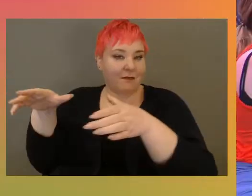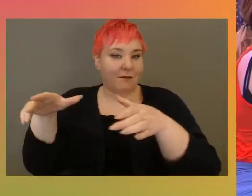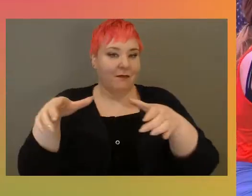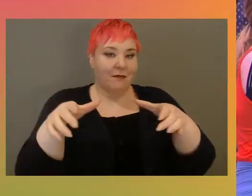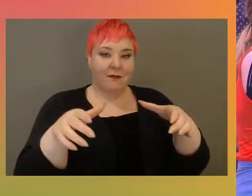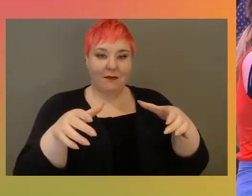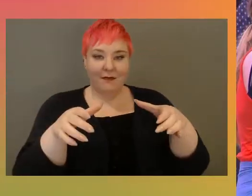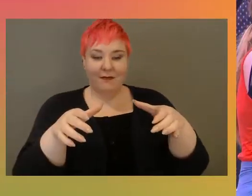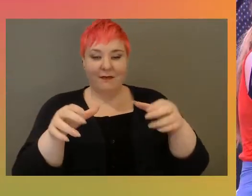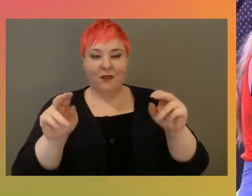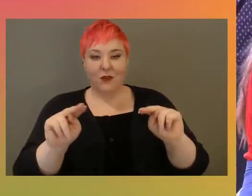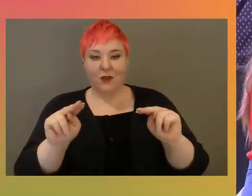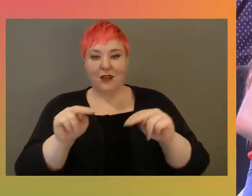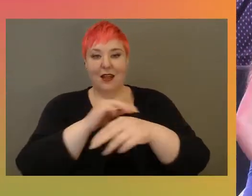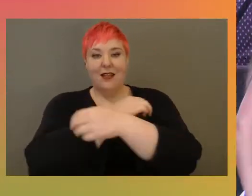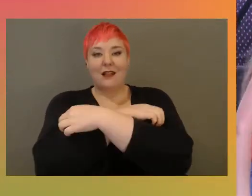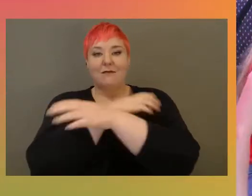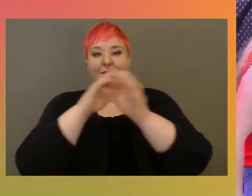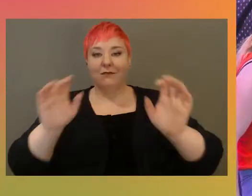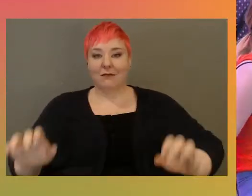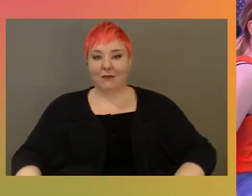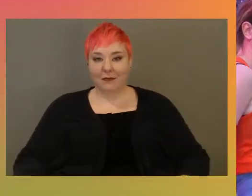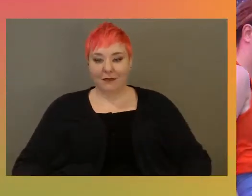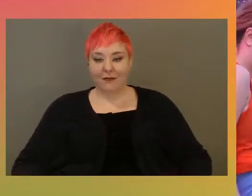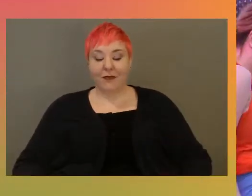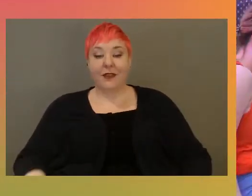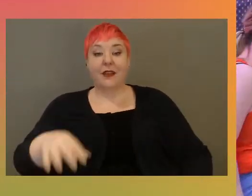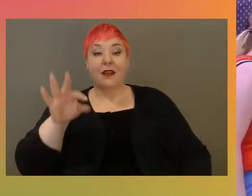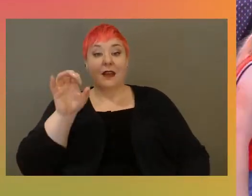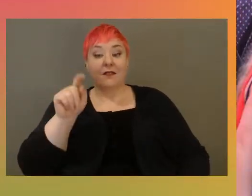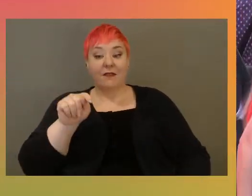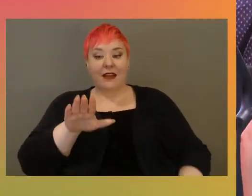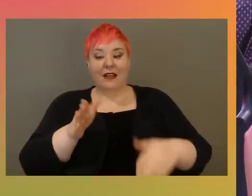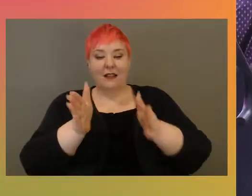TWISTED TO THE RIGHT AND TURN YOUR NOSE TO THE LEFT, AND COME